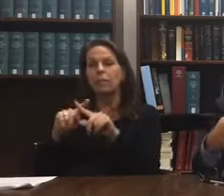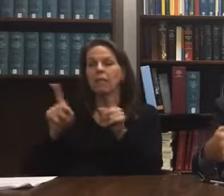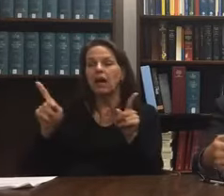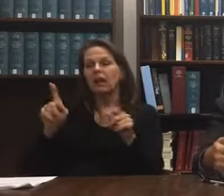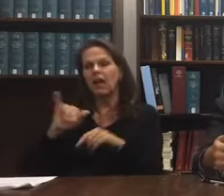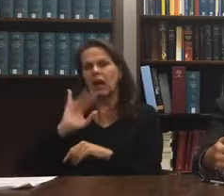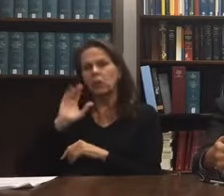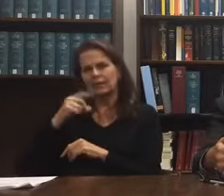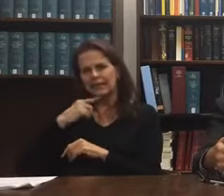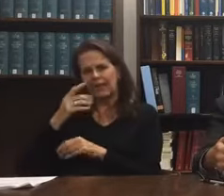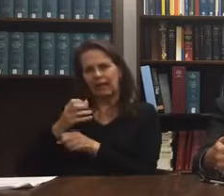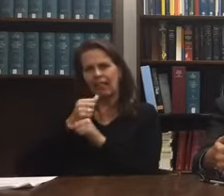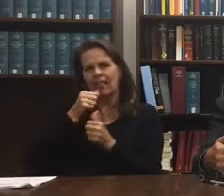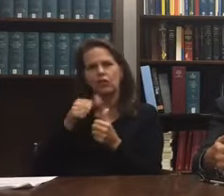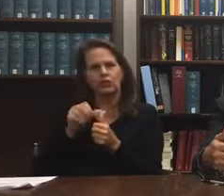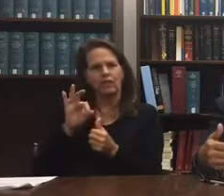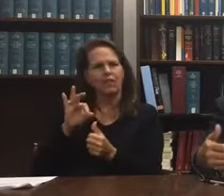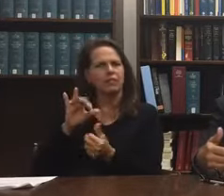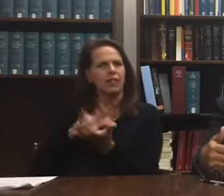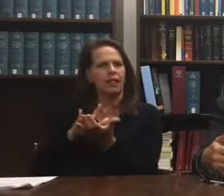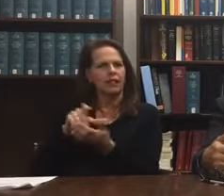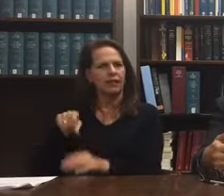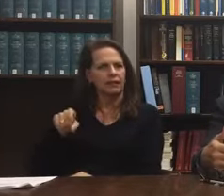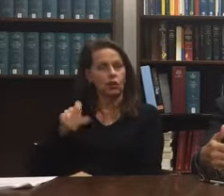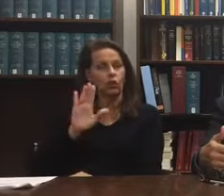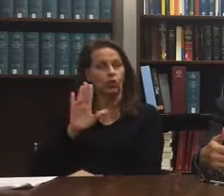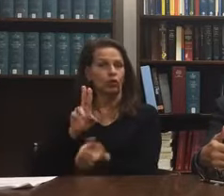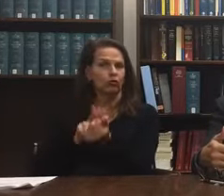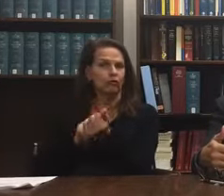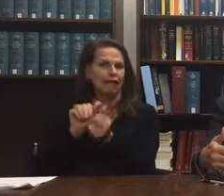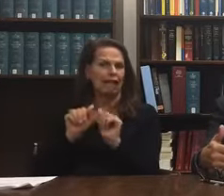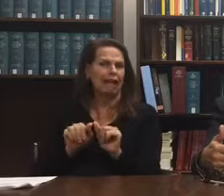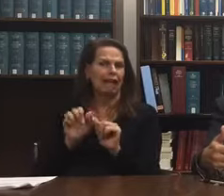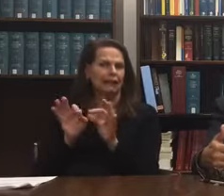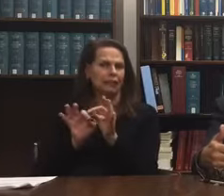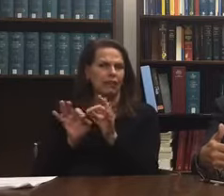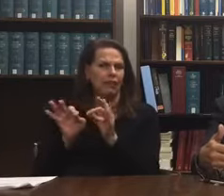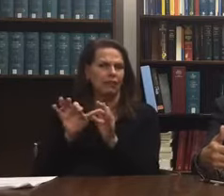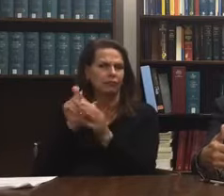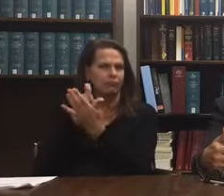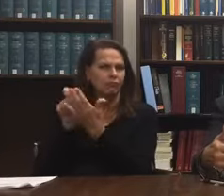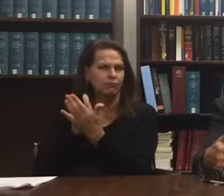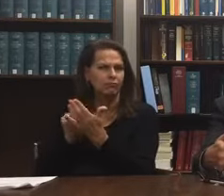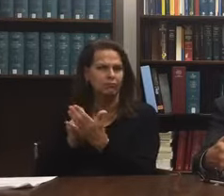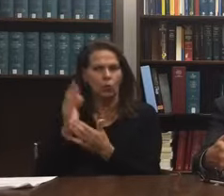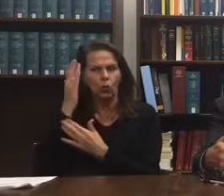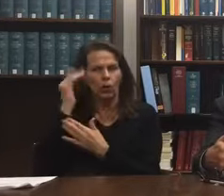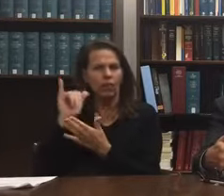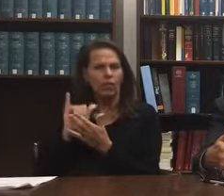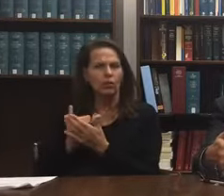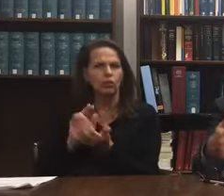would say get the letters of medical necessity and of course your nurse could explain in writing why the nursing services you're requesting are needed